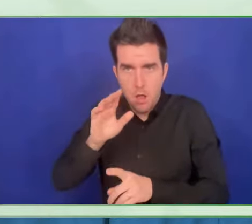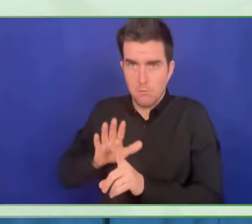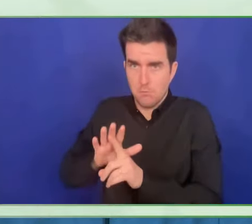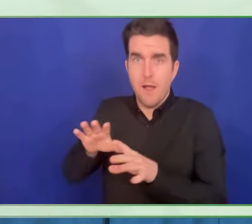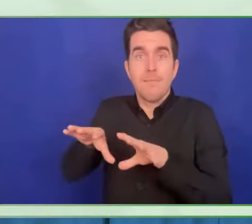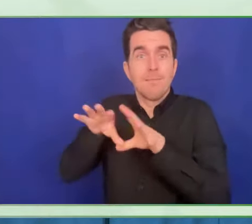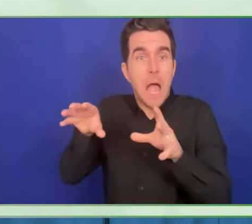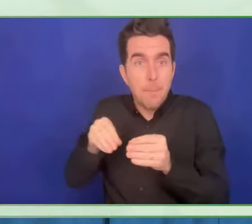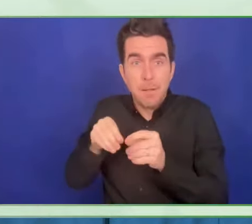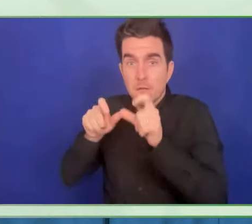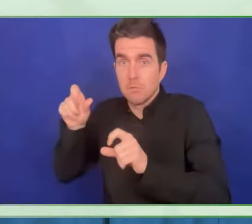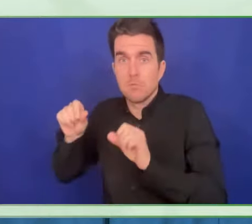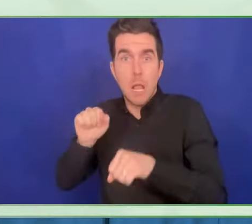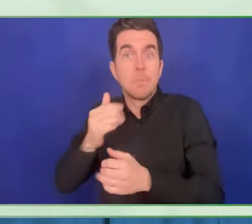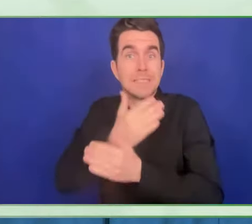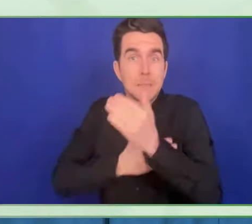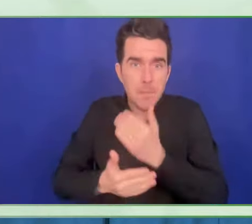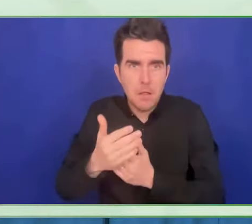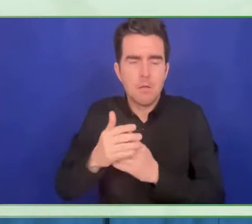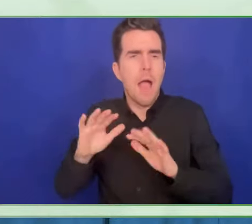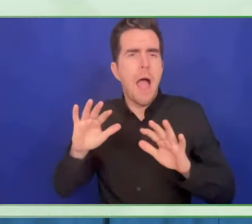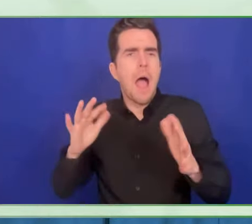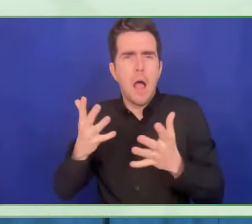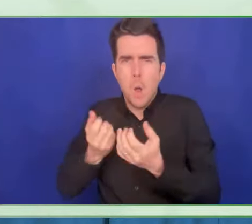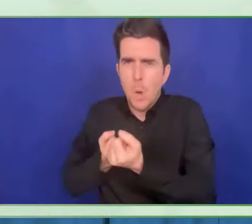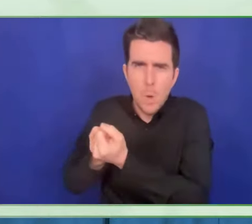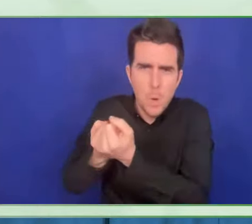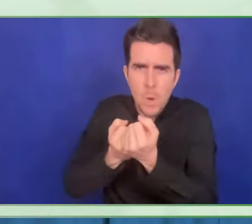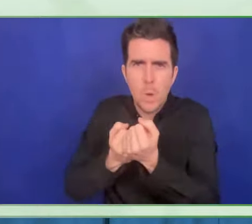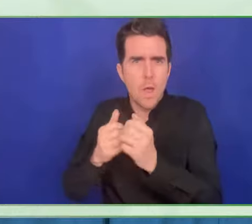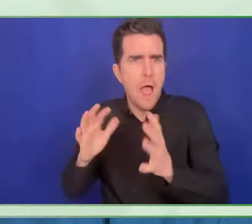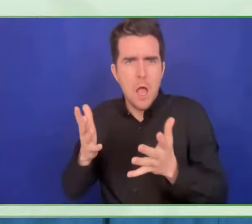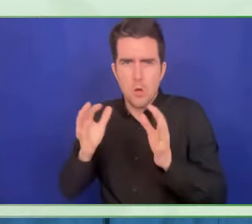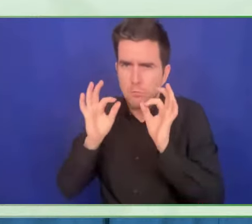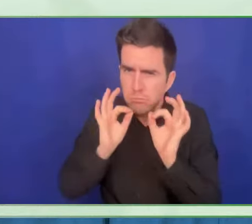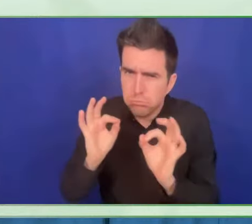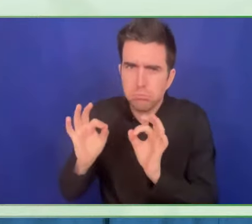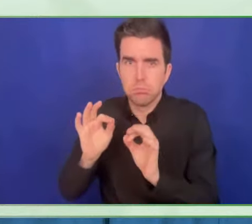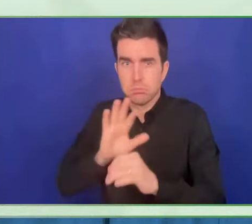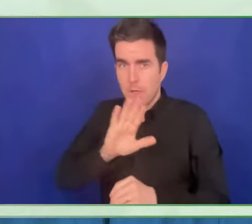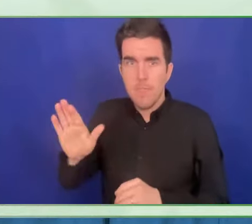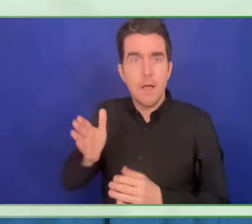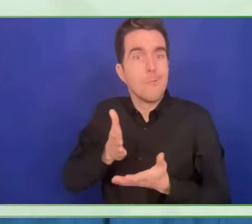accessibility to our buildings, accessibility of our information,